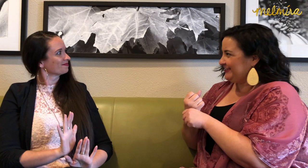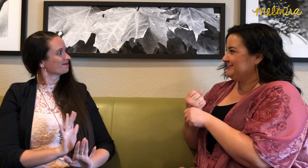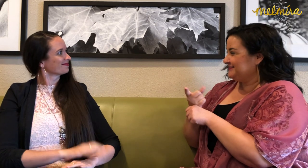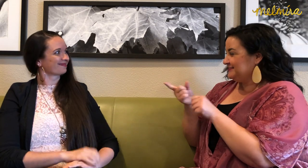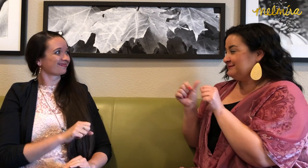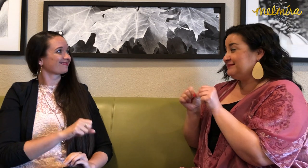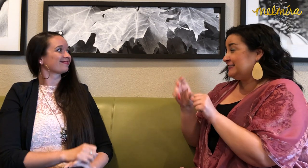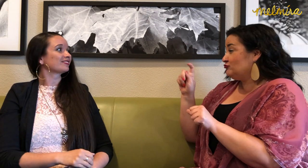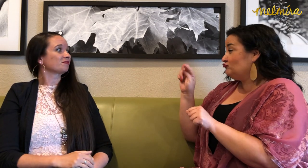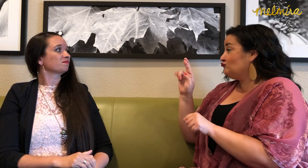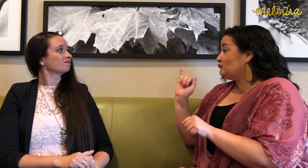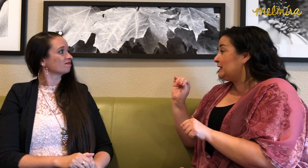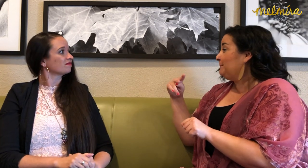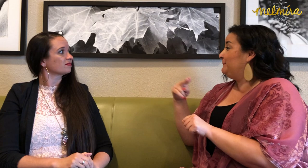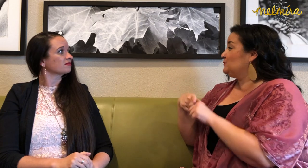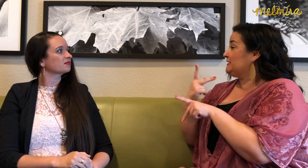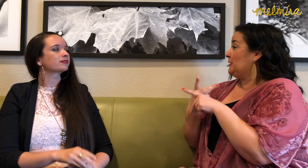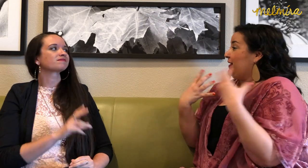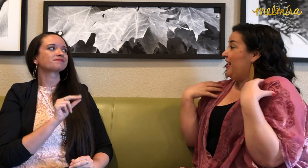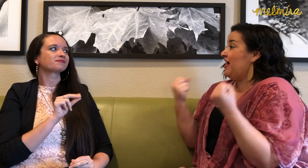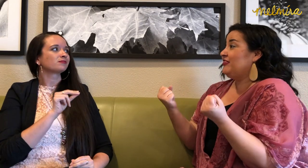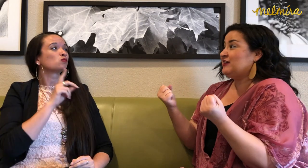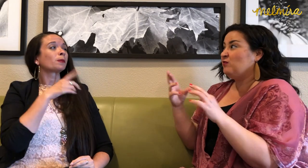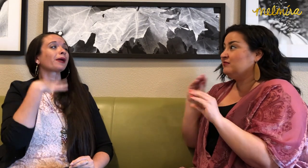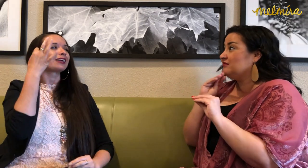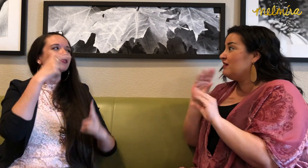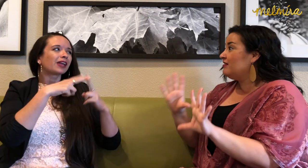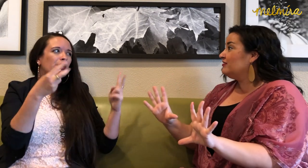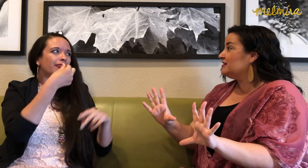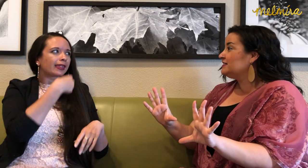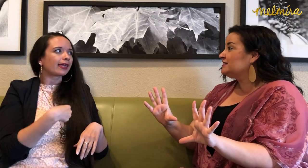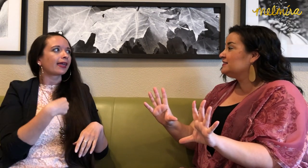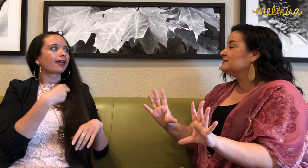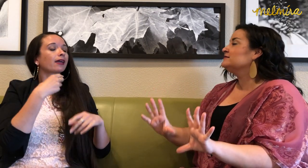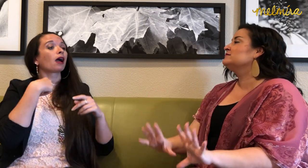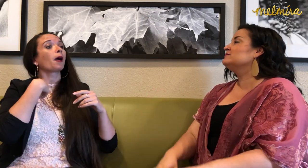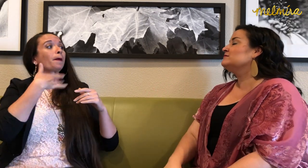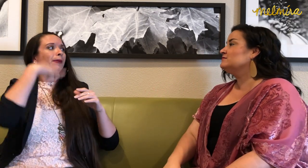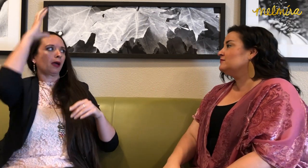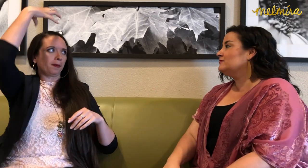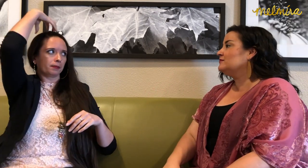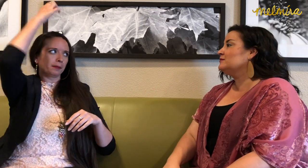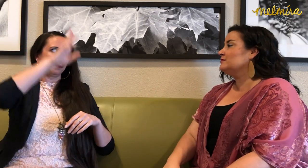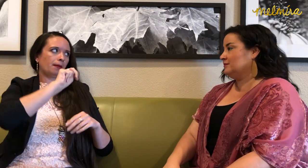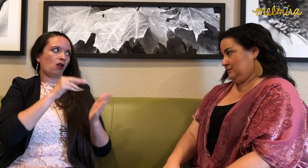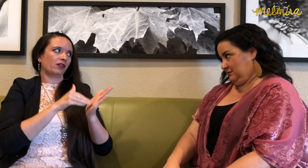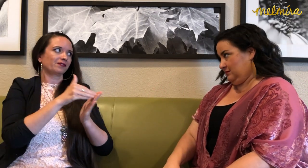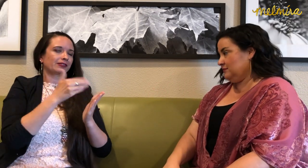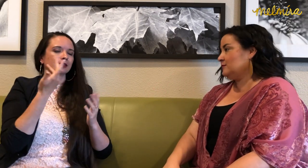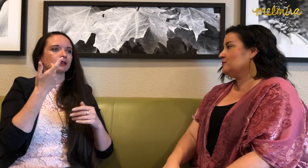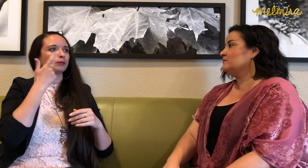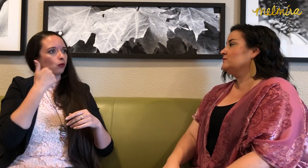Do you trim it to keep it healthy? No, my hair's very thin. I tend to put my hair up in a bun often,